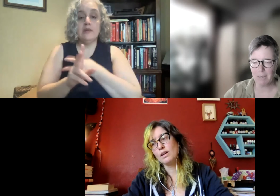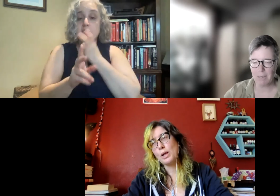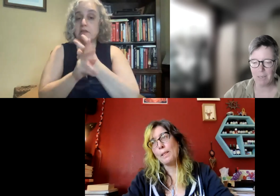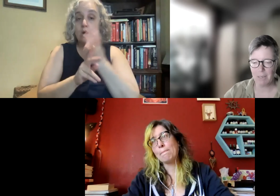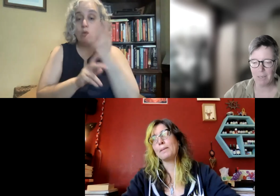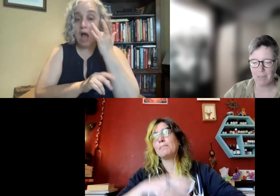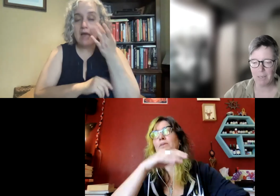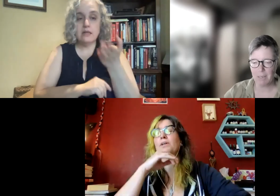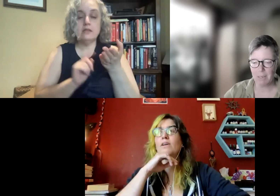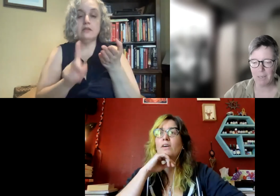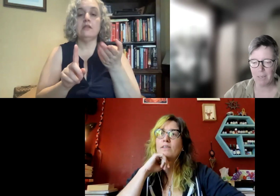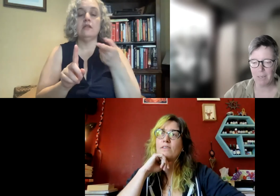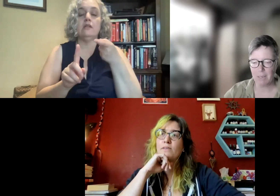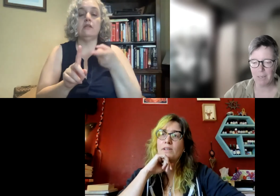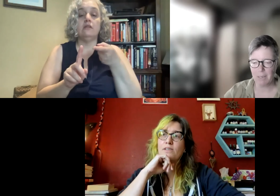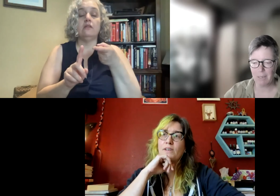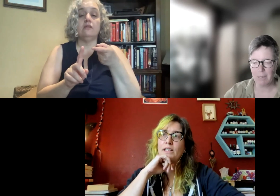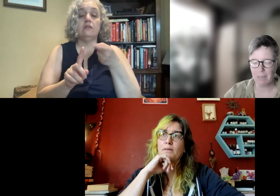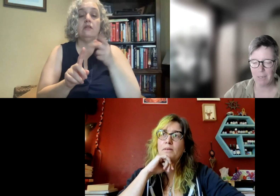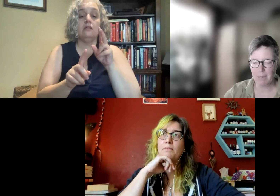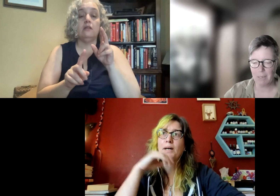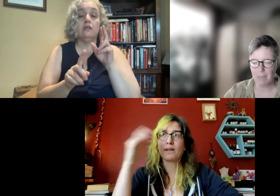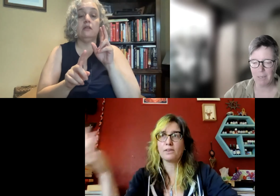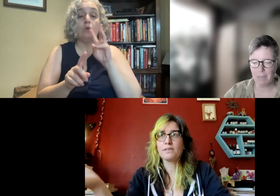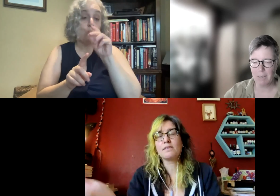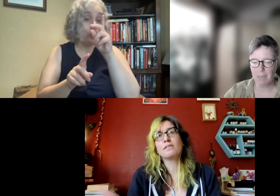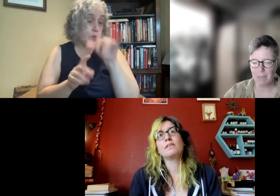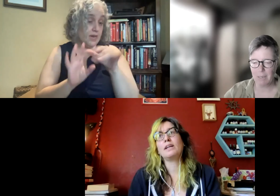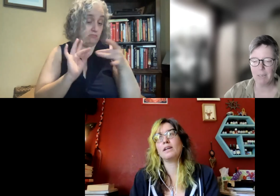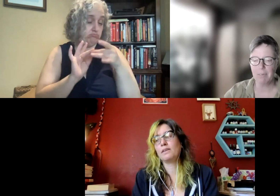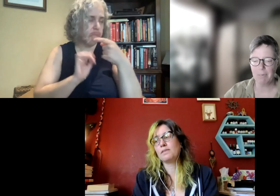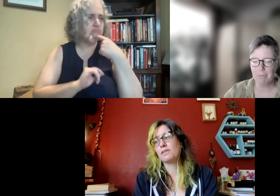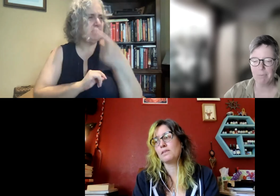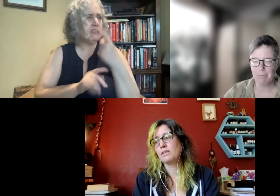Wendy Chisholm: Really all it's doing is finding patterns.